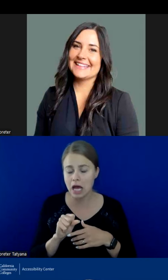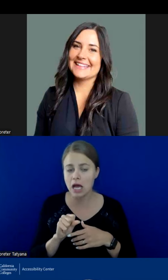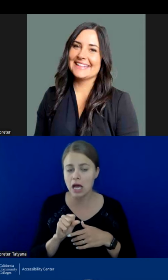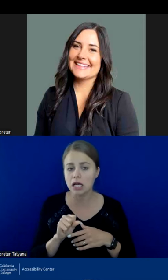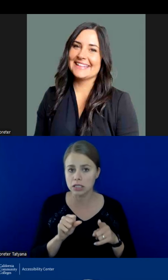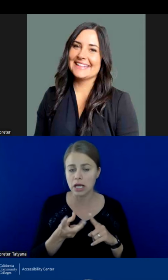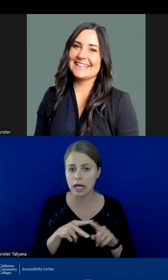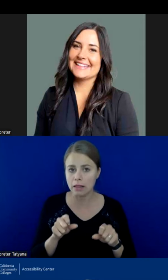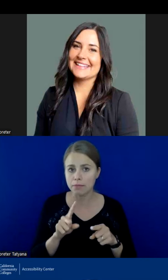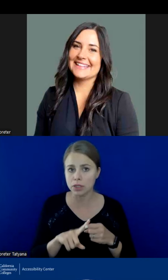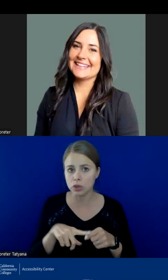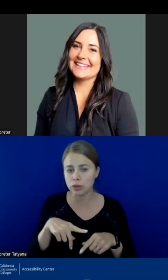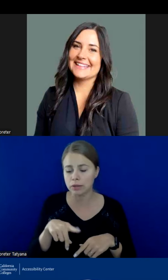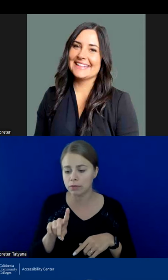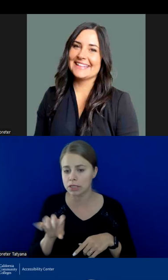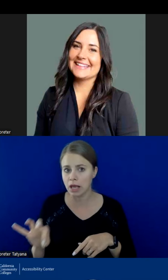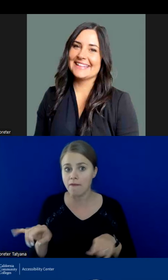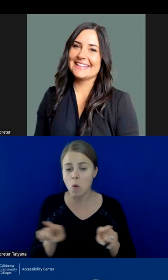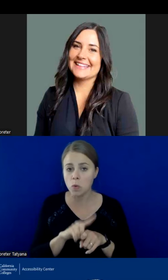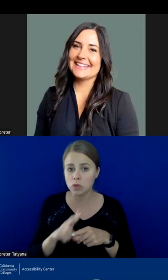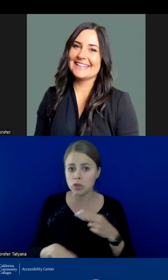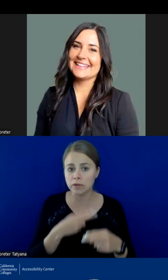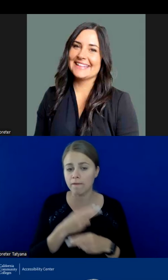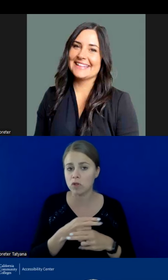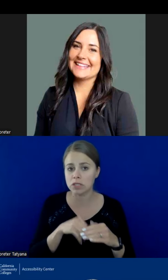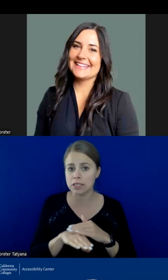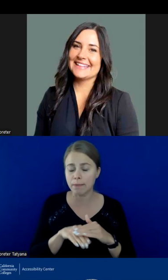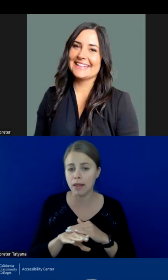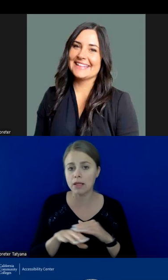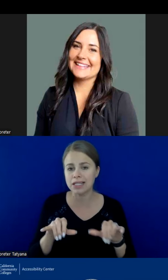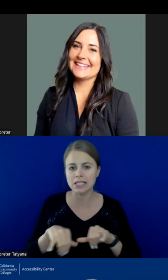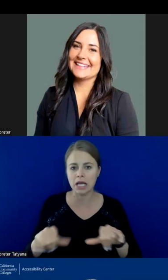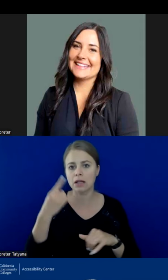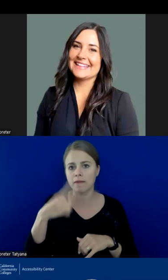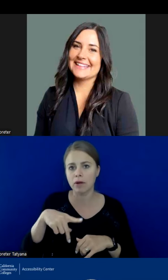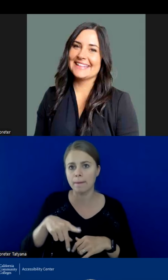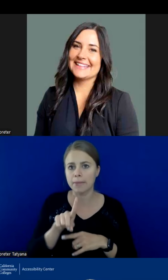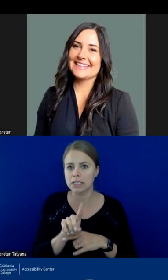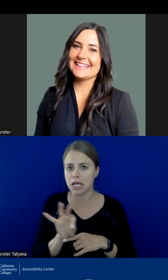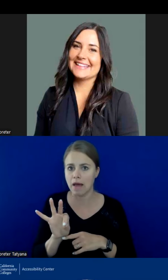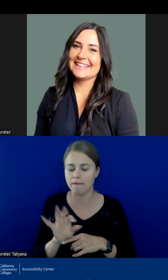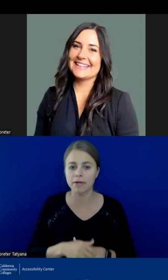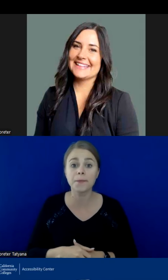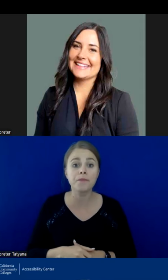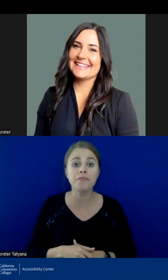and there is also universal accessibility standard for PDF.